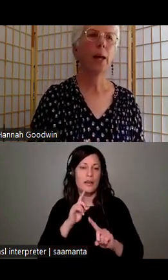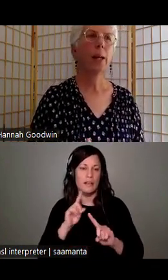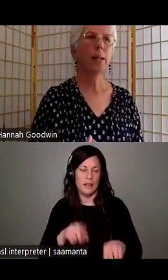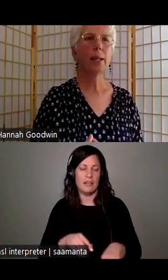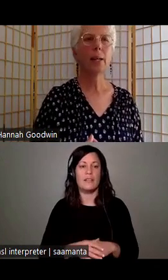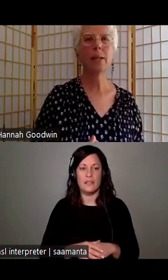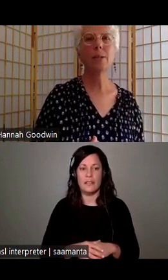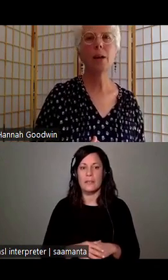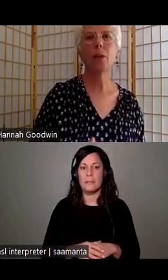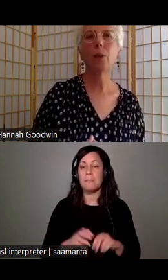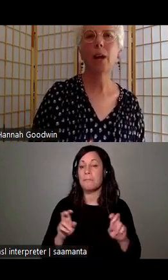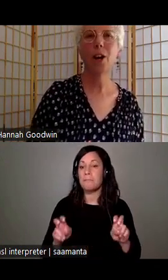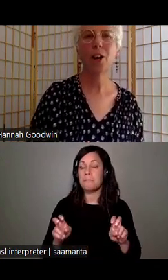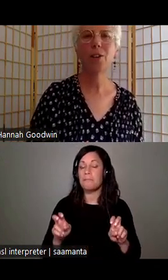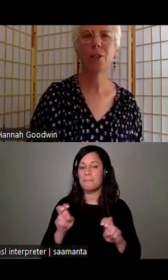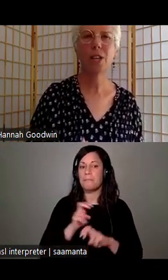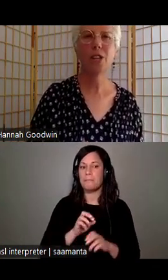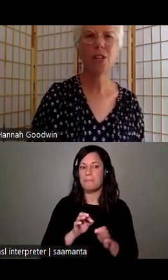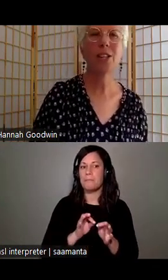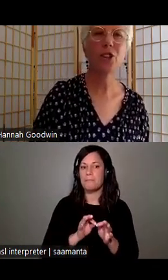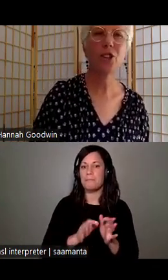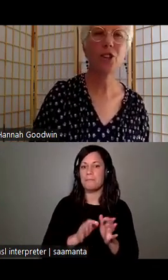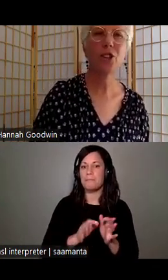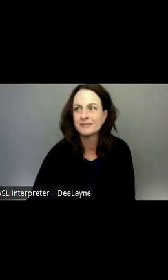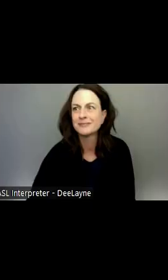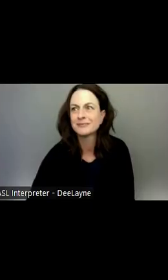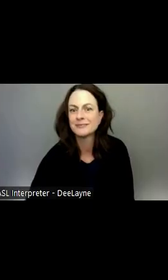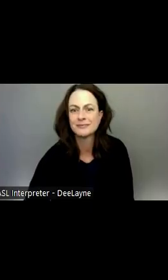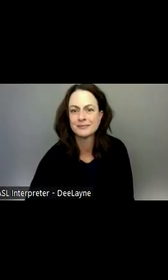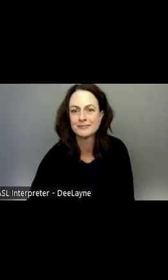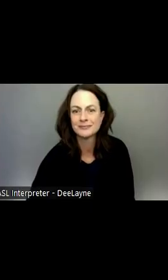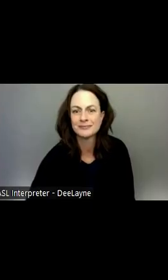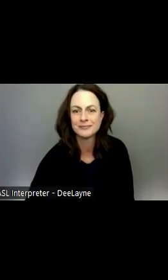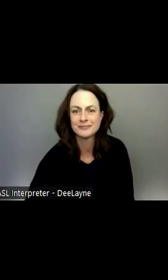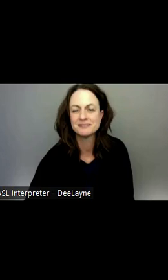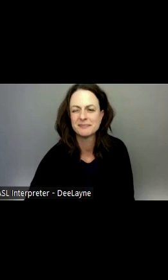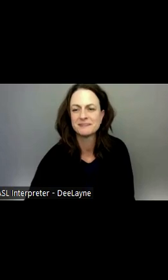and I think it is a rare session that shouldn't have at least a little bit of time